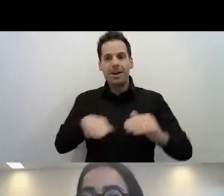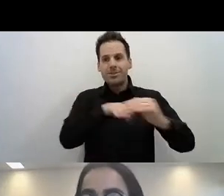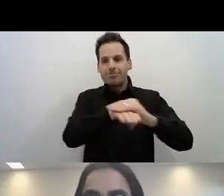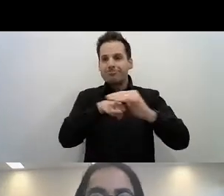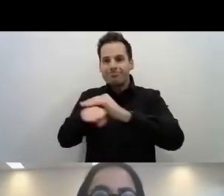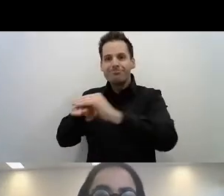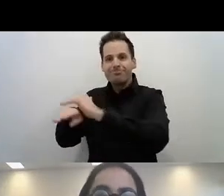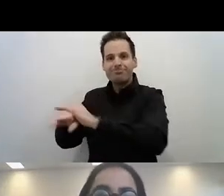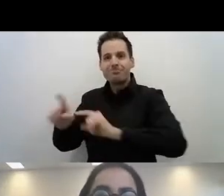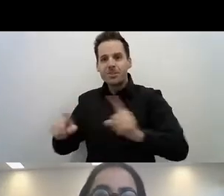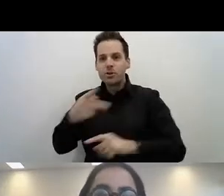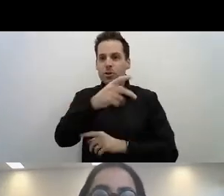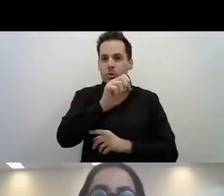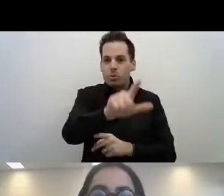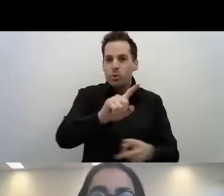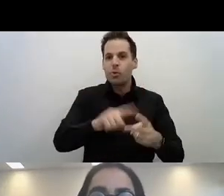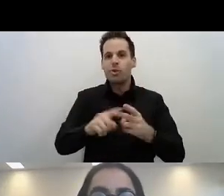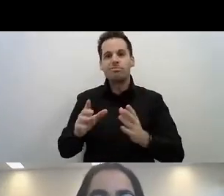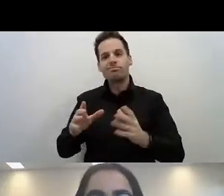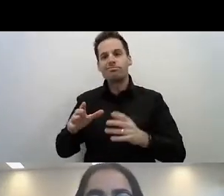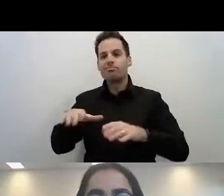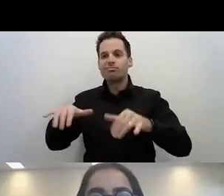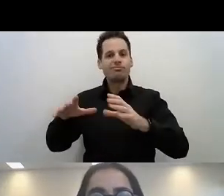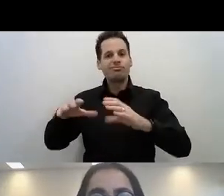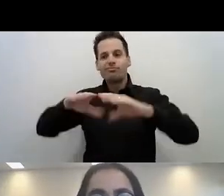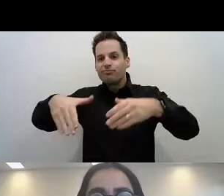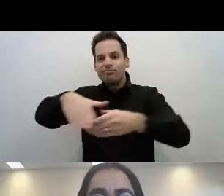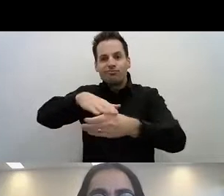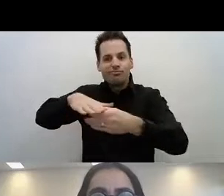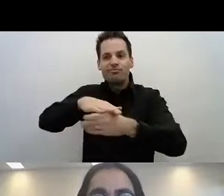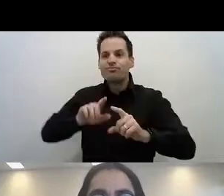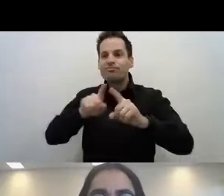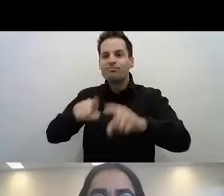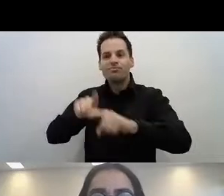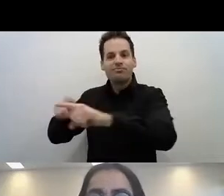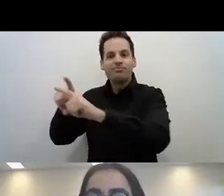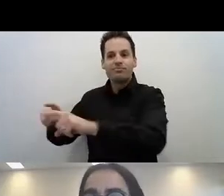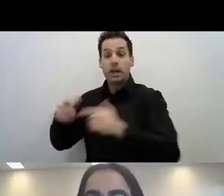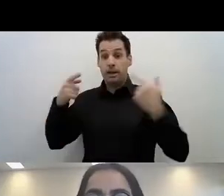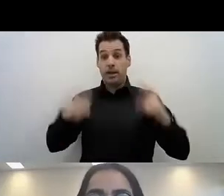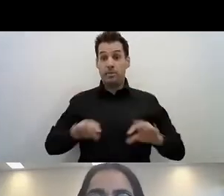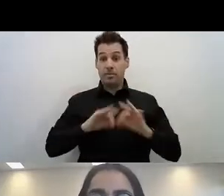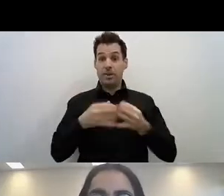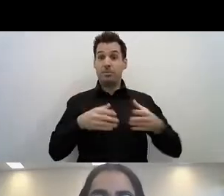common areas etc however when the family arrived at the resort they were initially turned away